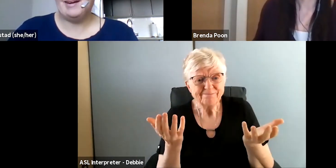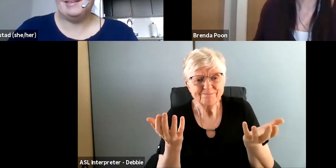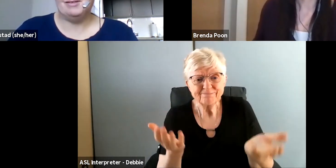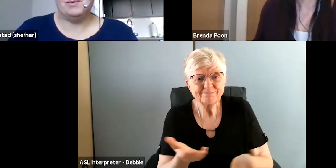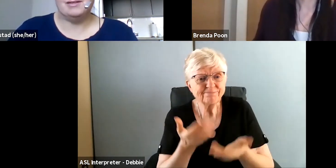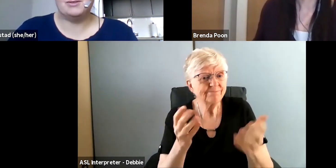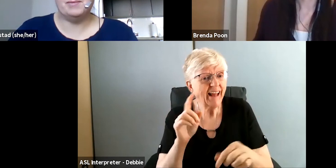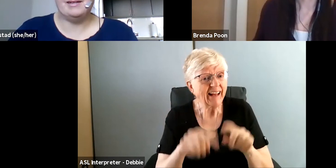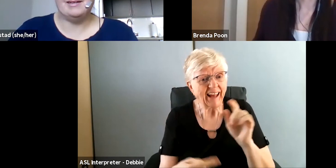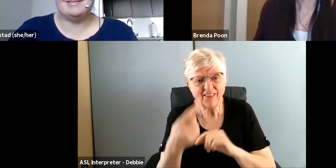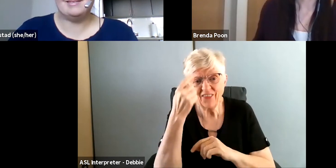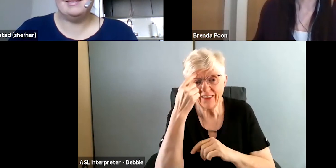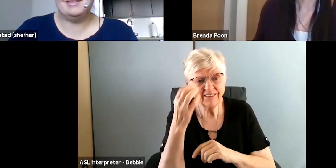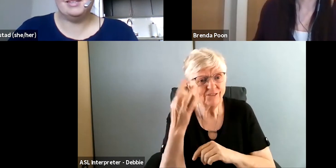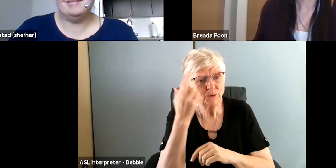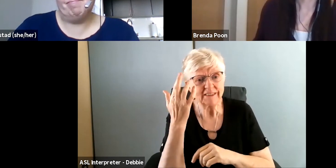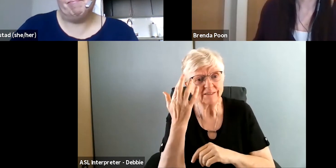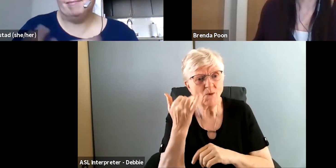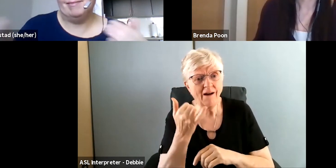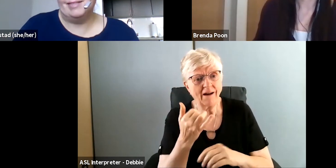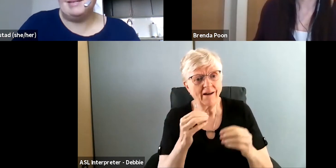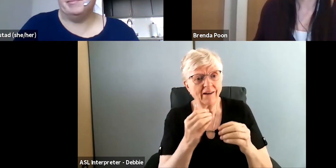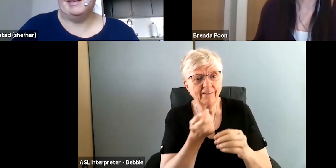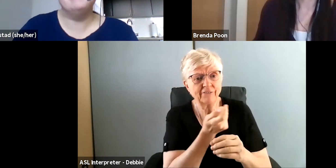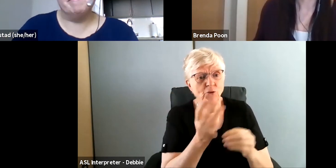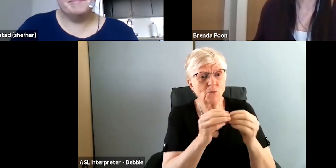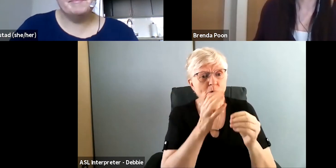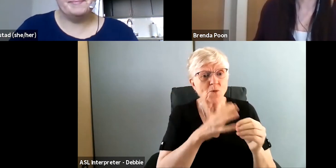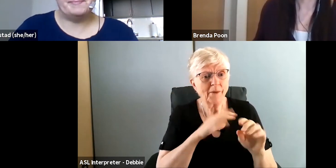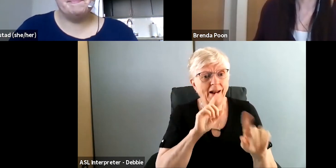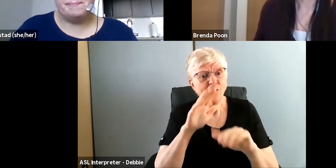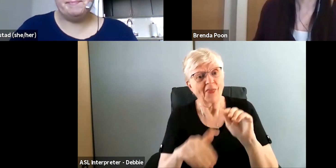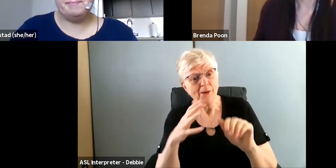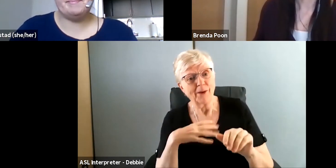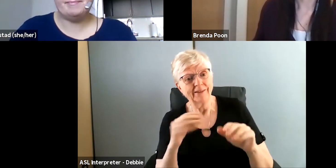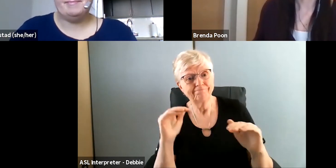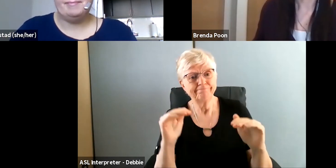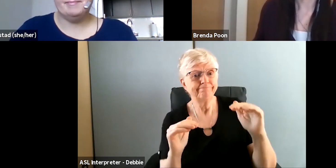I CAN'T THINK OF ANYTHING OFF THE TOP OF MY HEAD THAT WOULD EXPLAIN